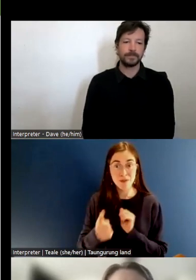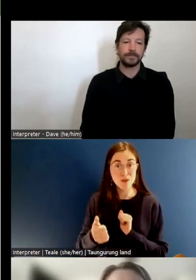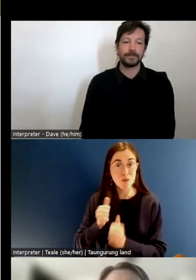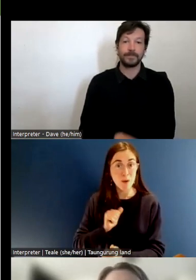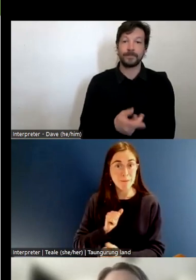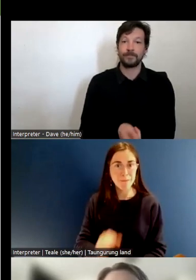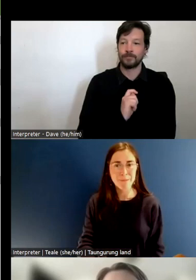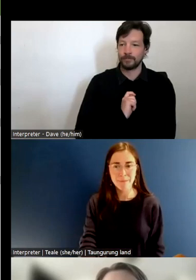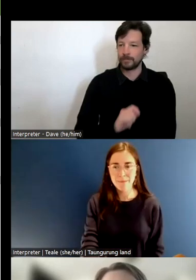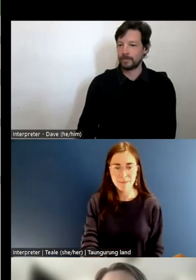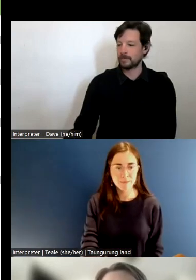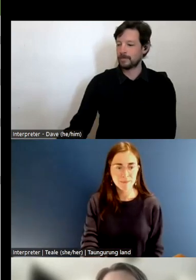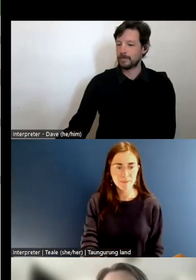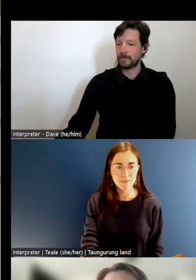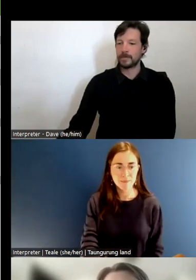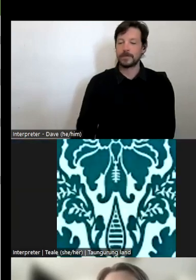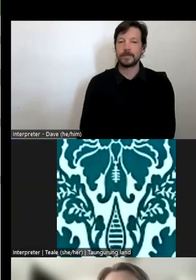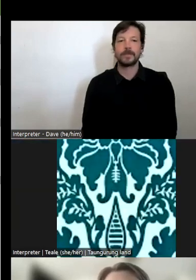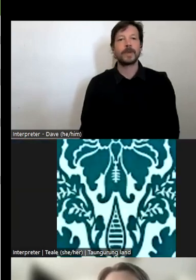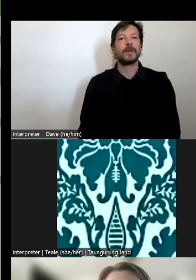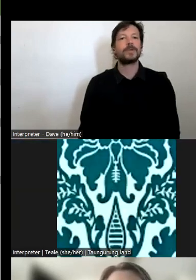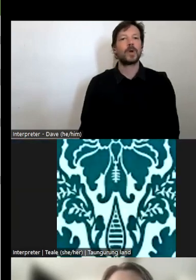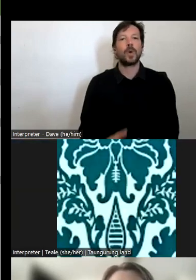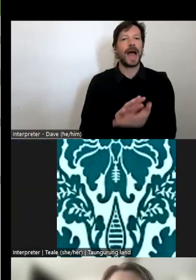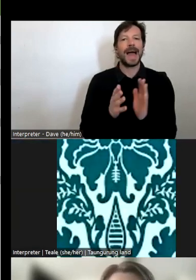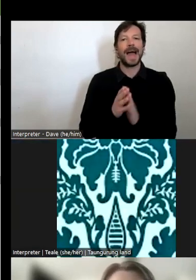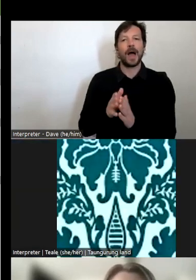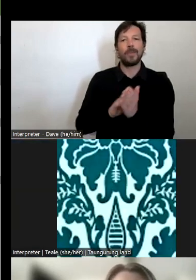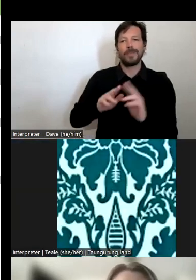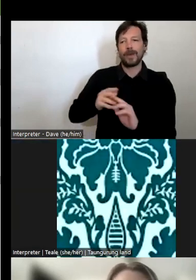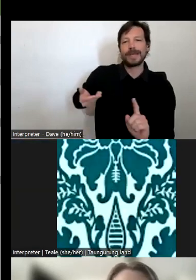And so the way that that is inherited is in a recessive way.